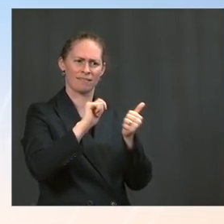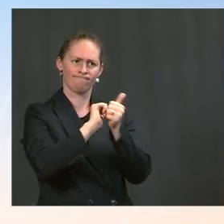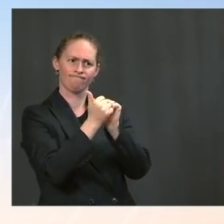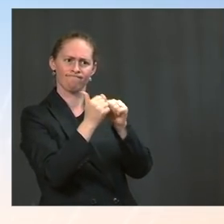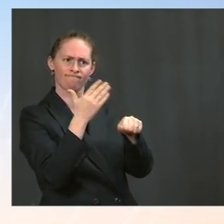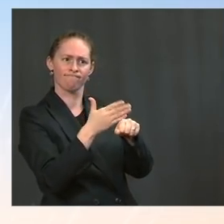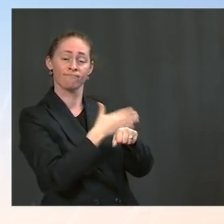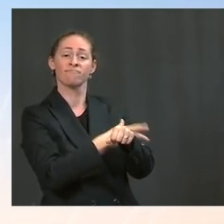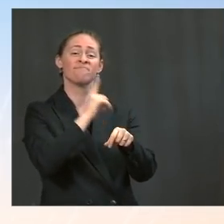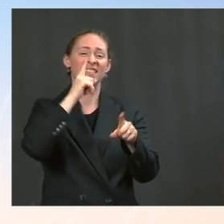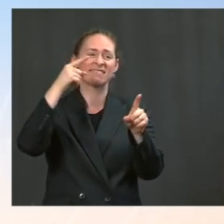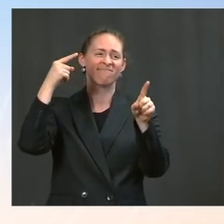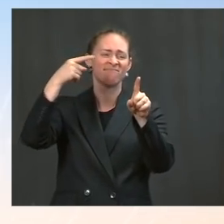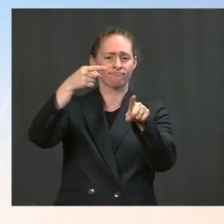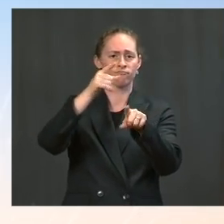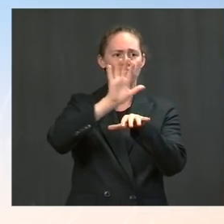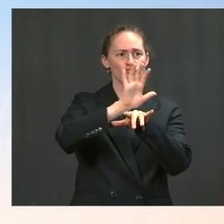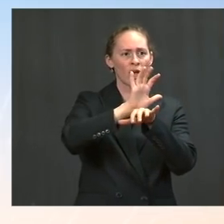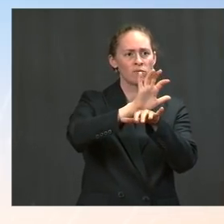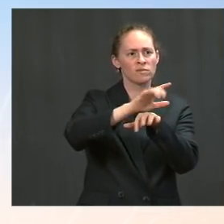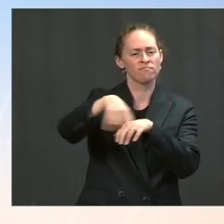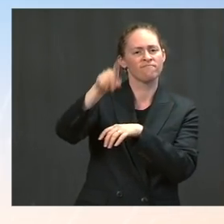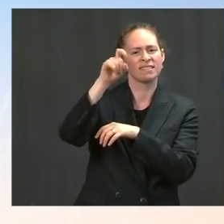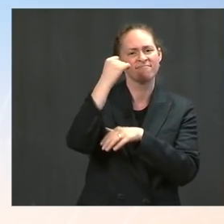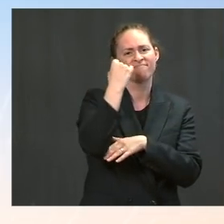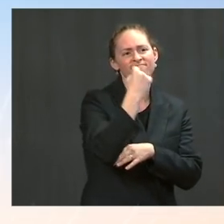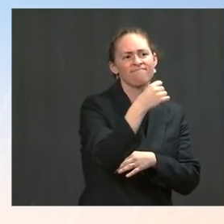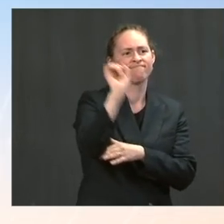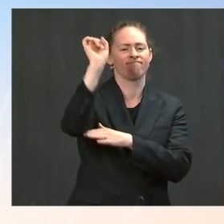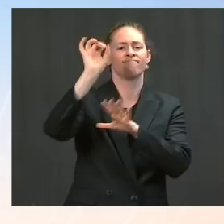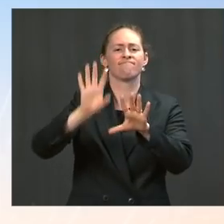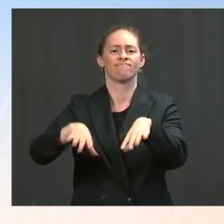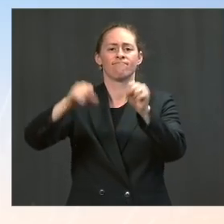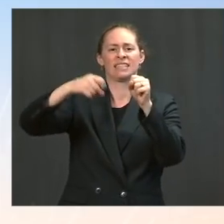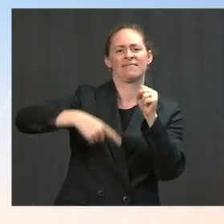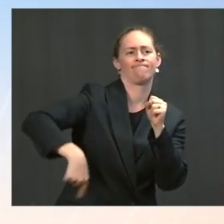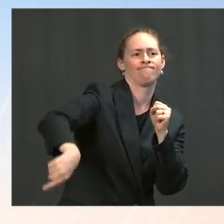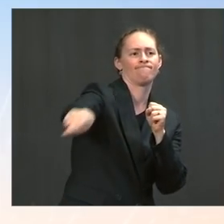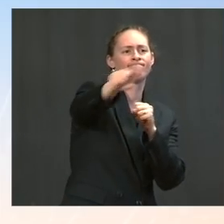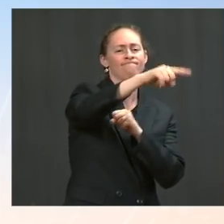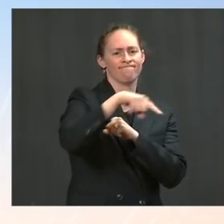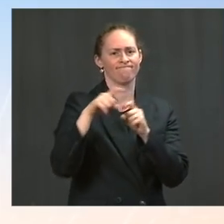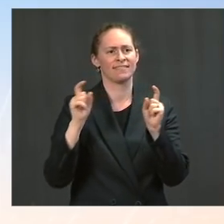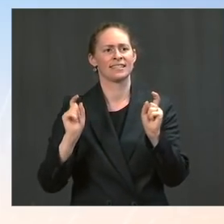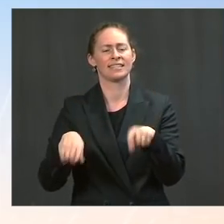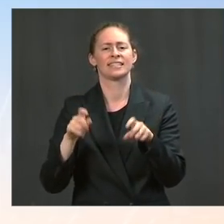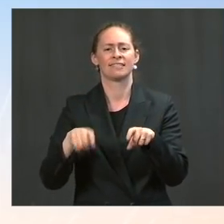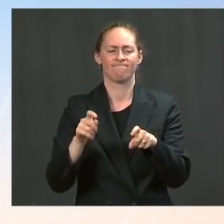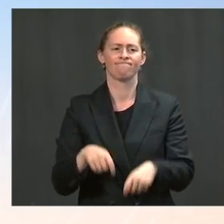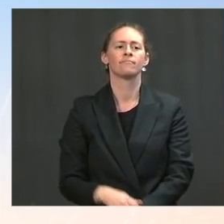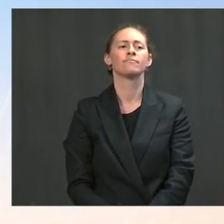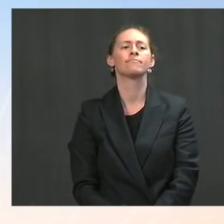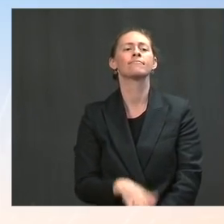that's led by the American people. And it's not just about whether we can -- whether the minds of 10 Republicans